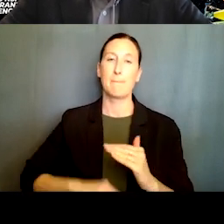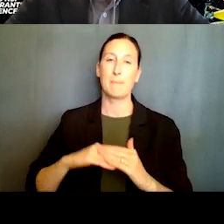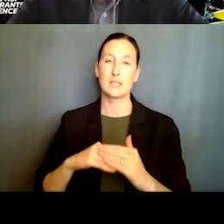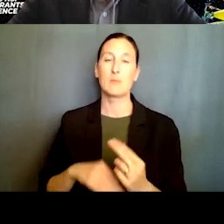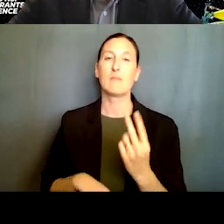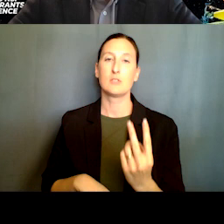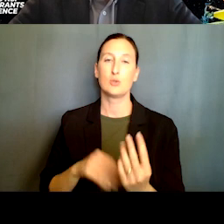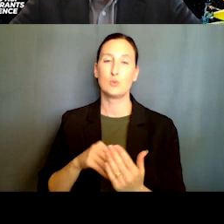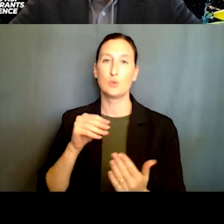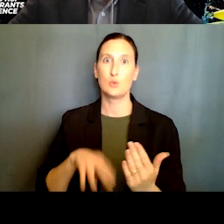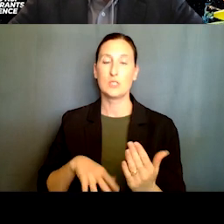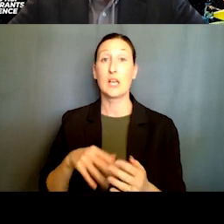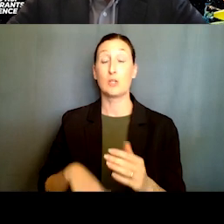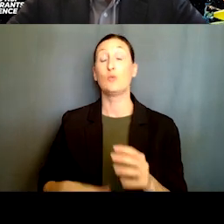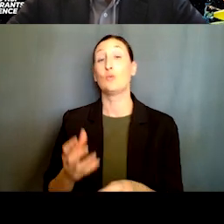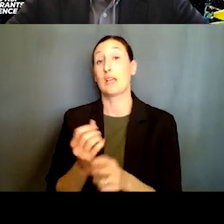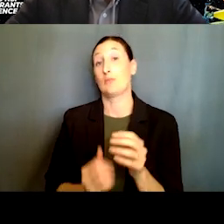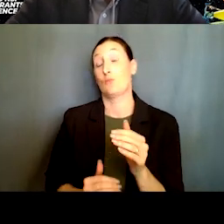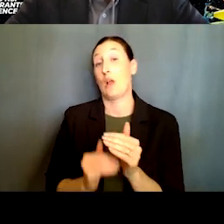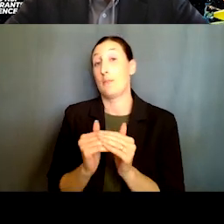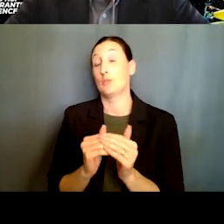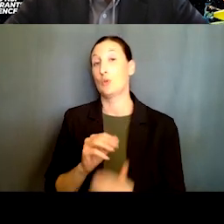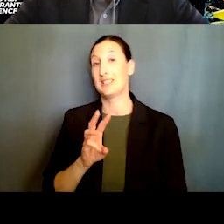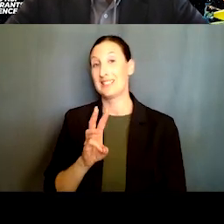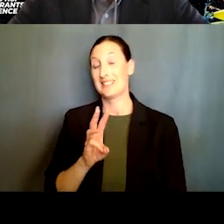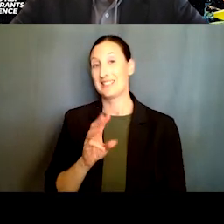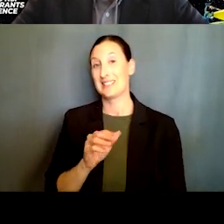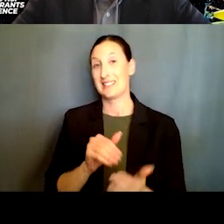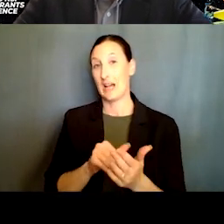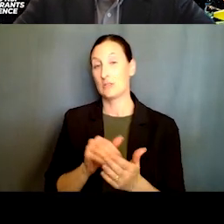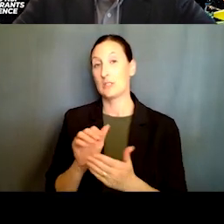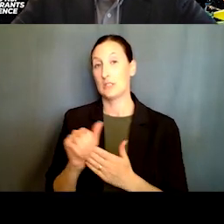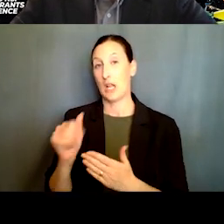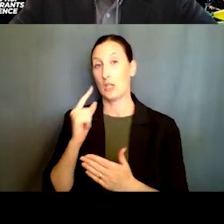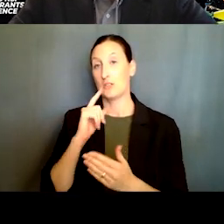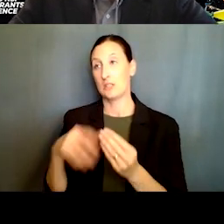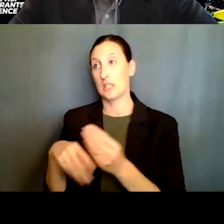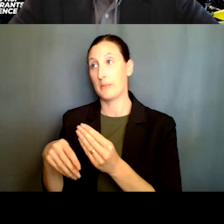two students and you can get up to $6,000 supplement to existing grant